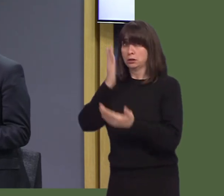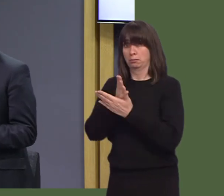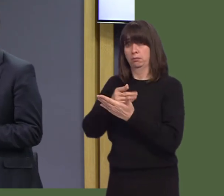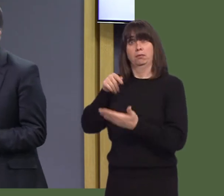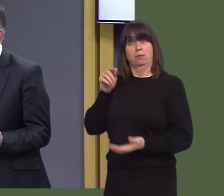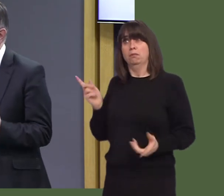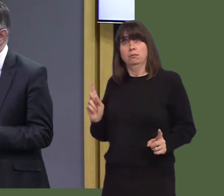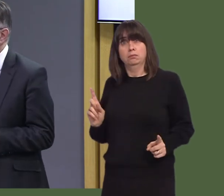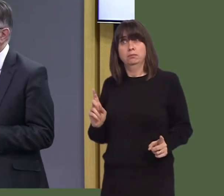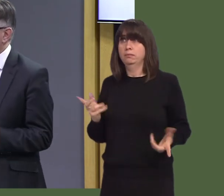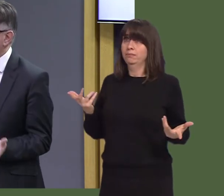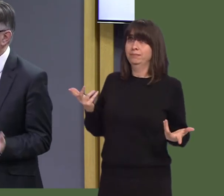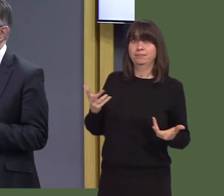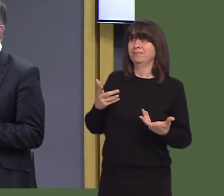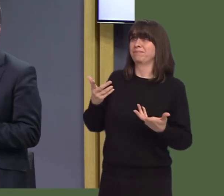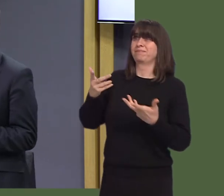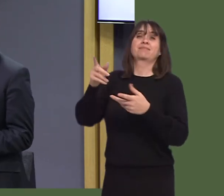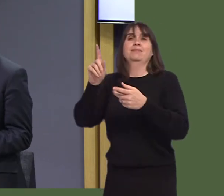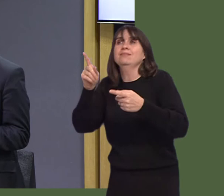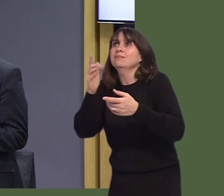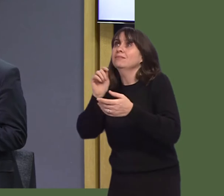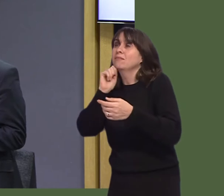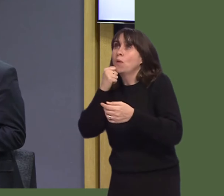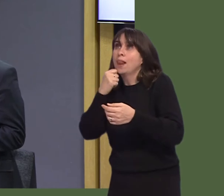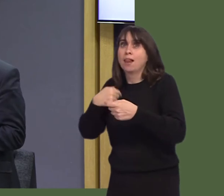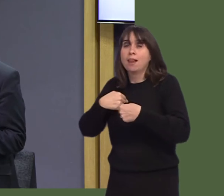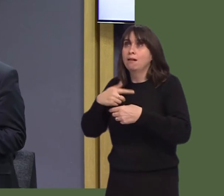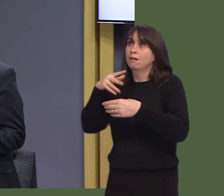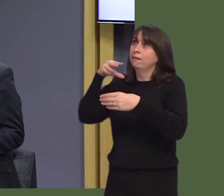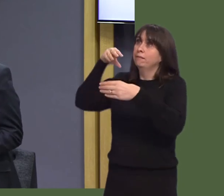But it's the health board's responsibility to come forward with proposals, and that's exactly what it has done.